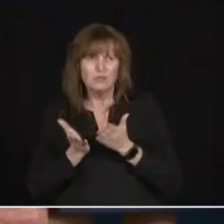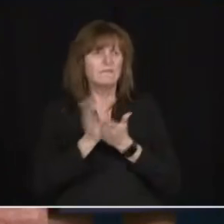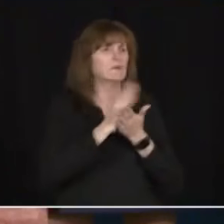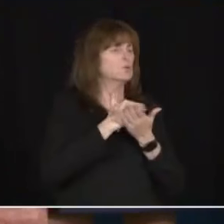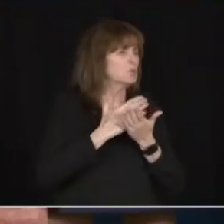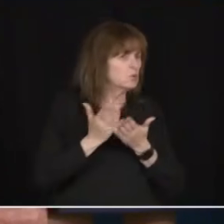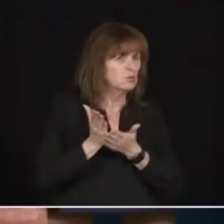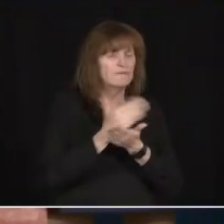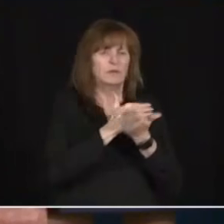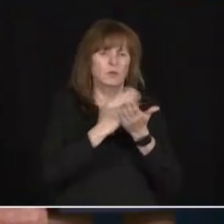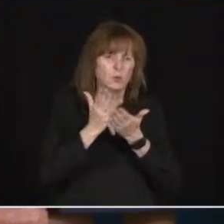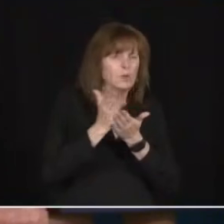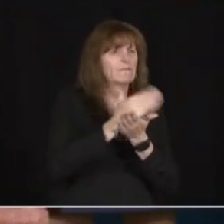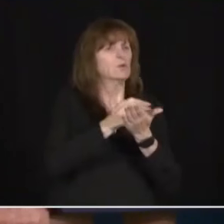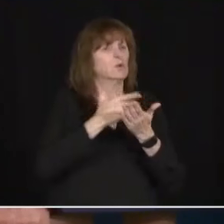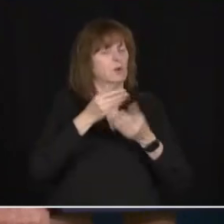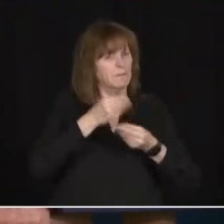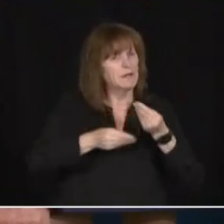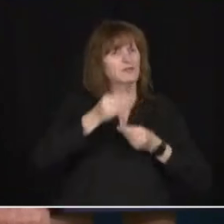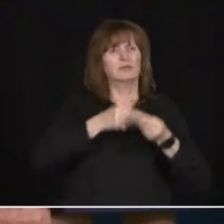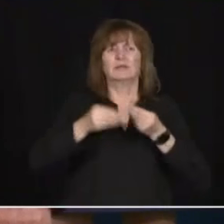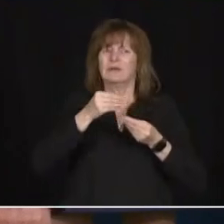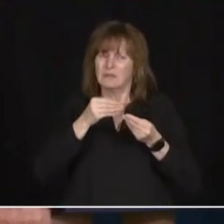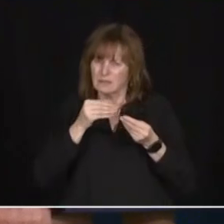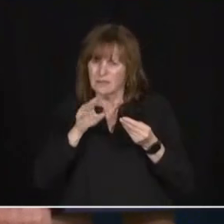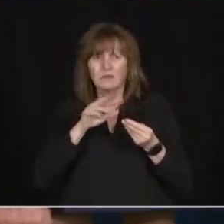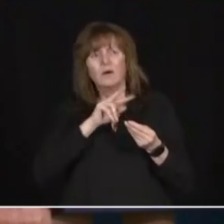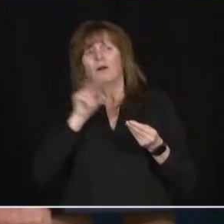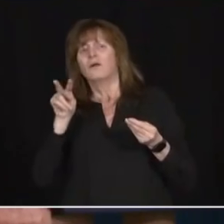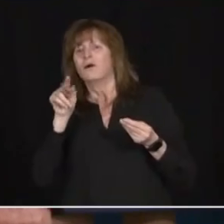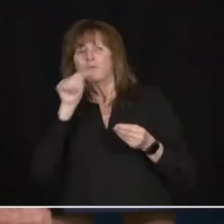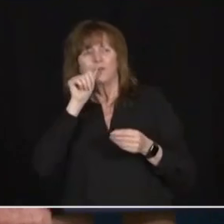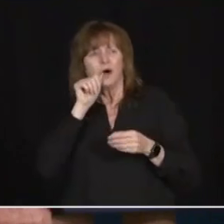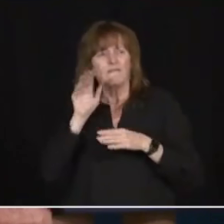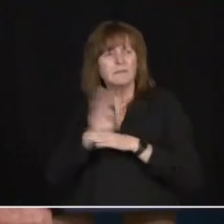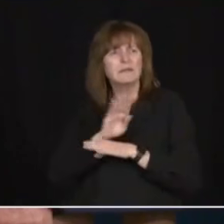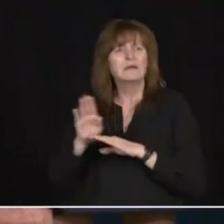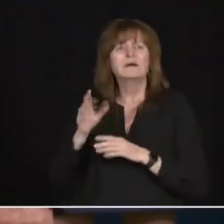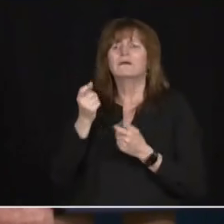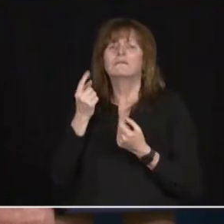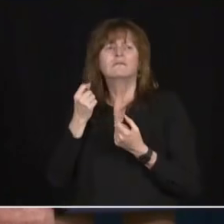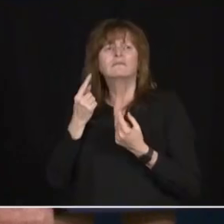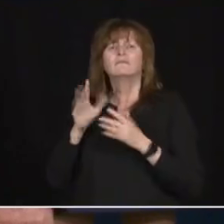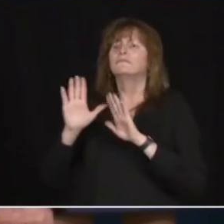unlike other governments in Canada, we did a re forecasting and looked at what some of those implications could be.